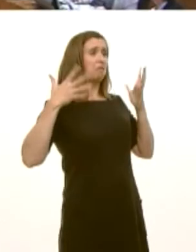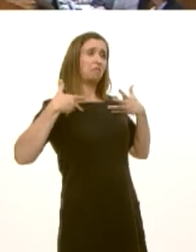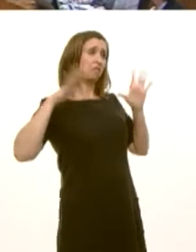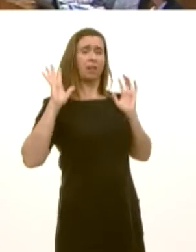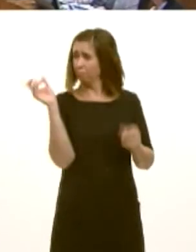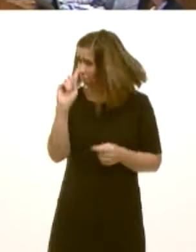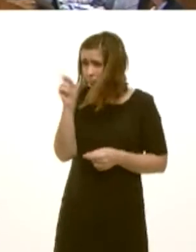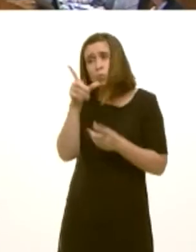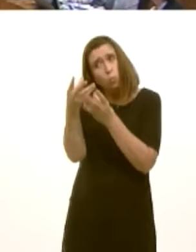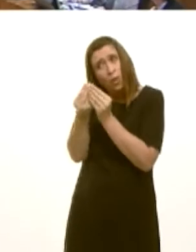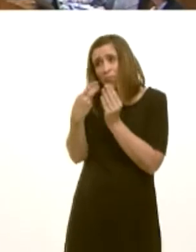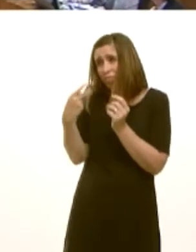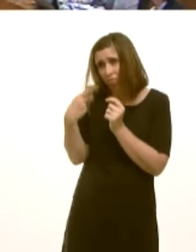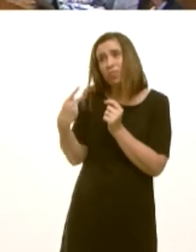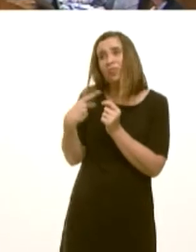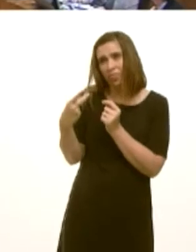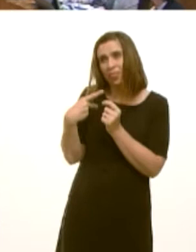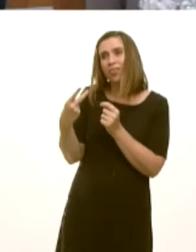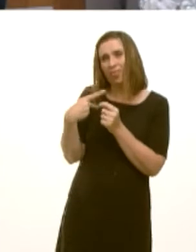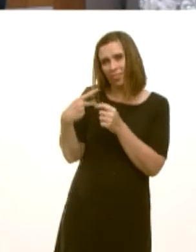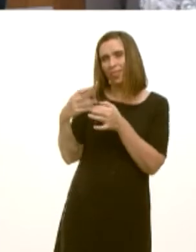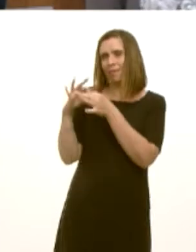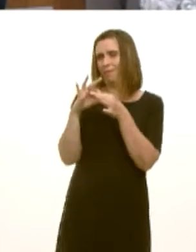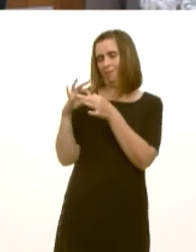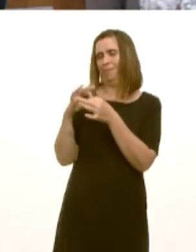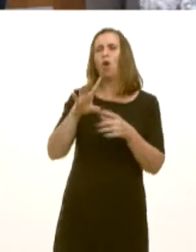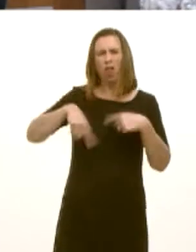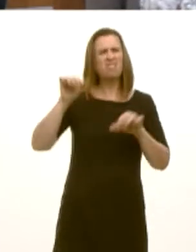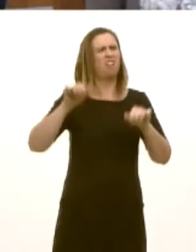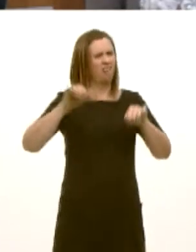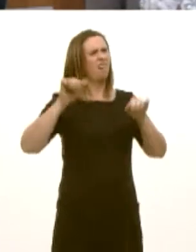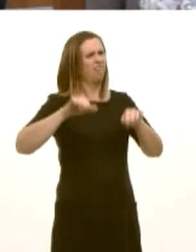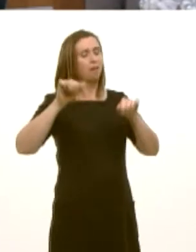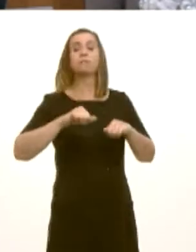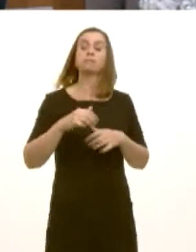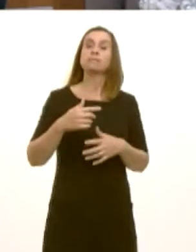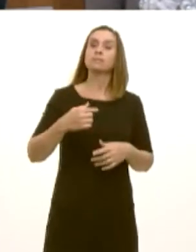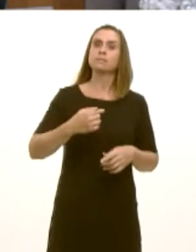Also, itís not for me to defend the actions of the UK Government.